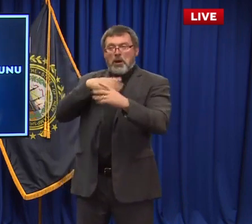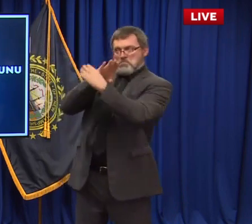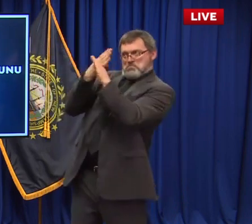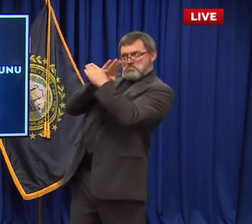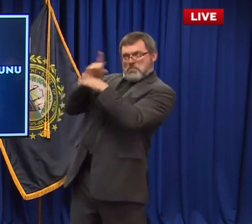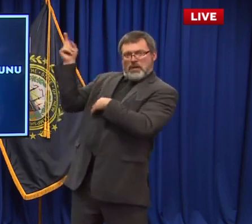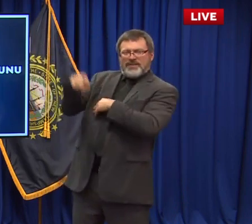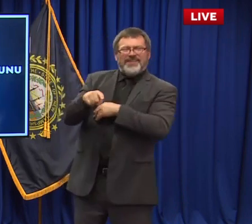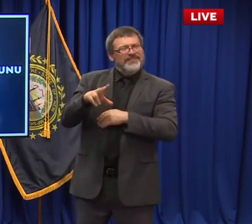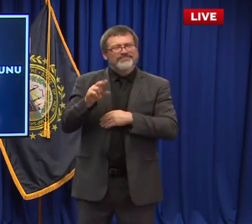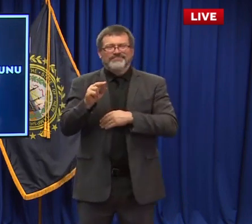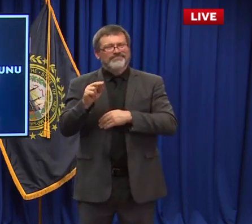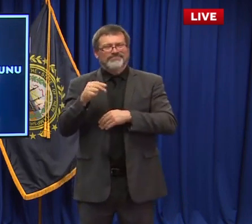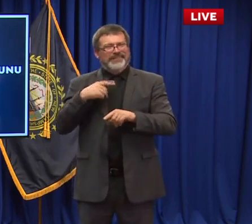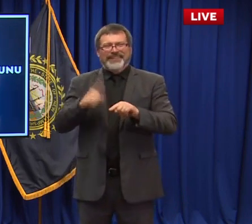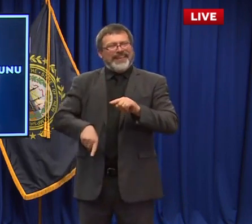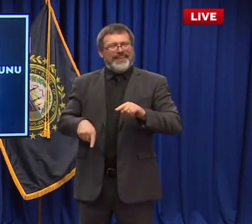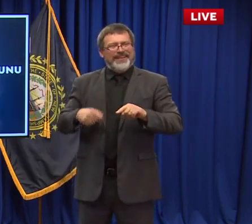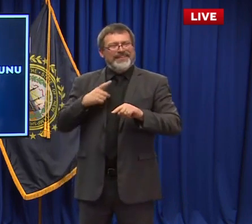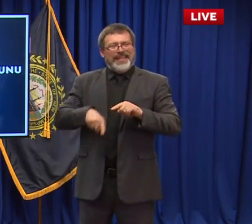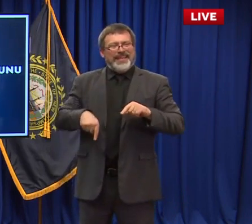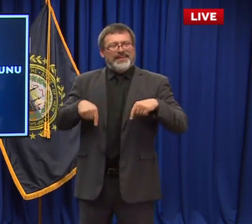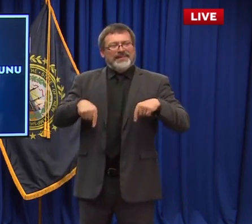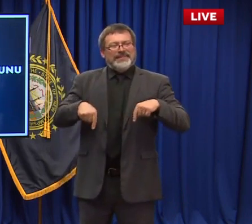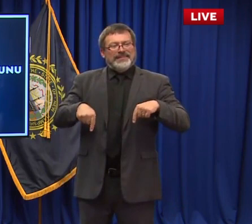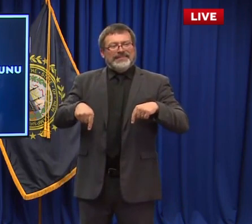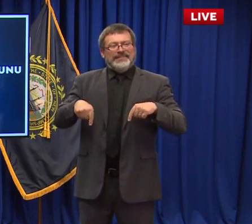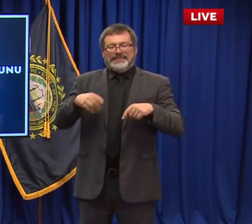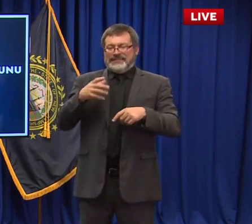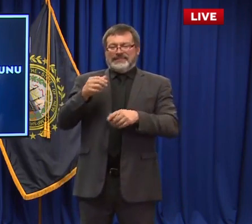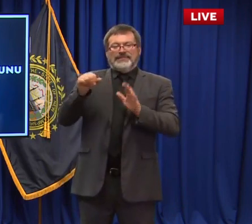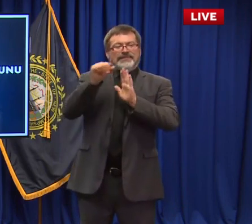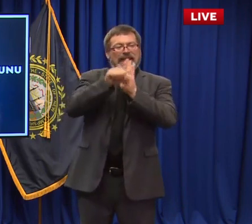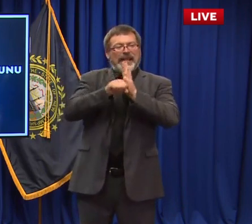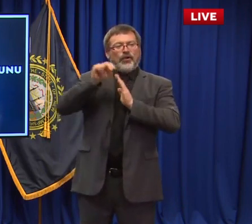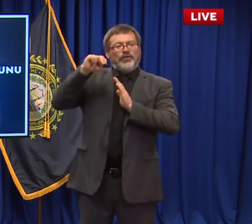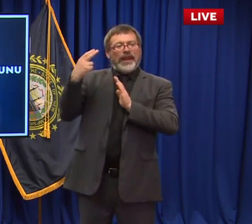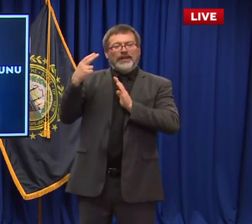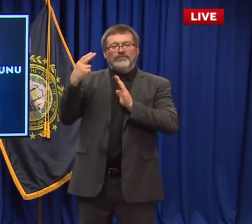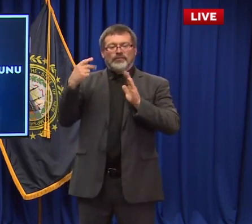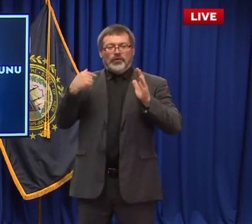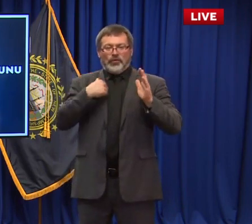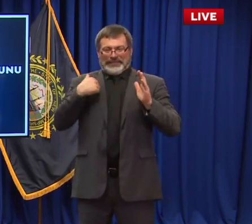WOULD EVEN BE APPROPRIATE IS NOT REALLY PRACTICAL. WE ARE A SWING STATE. THIS IS A CAMPAIGN.